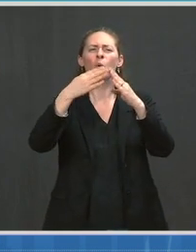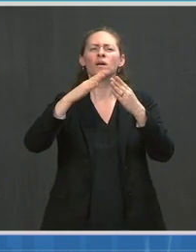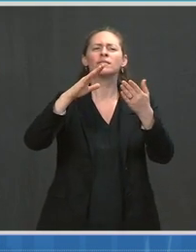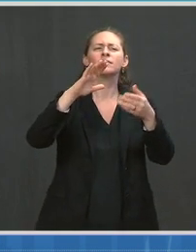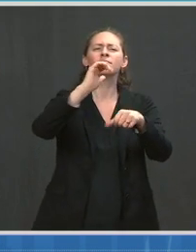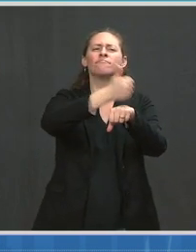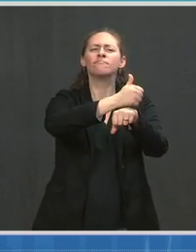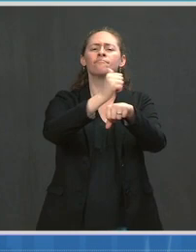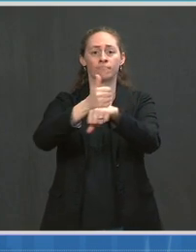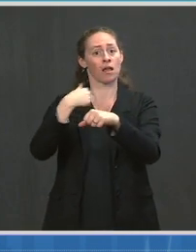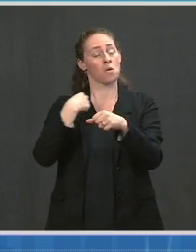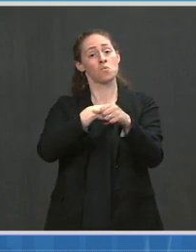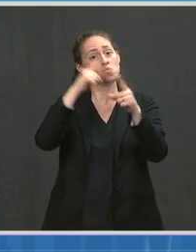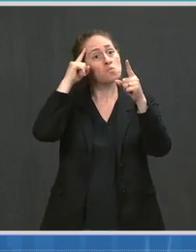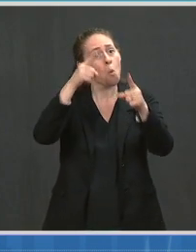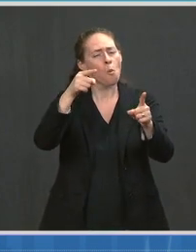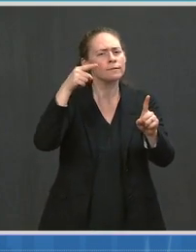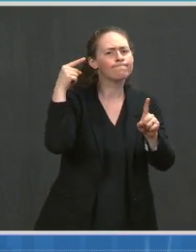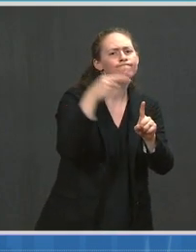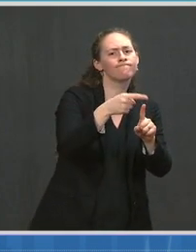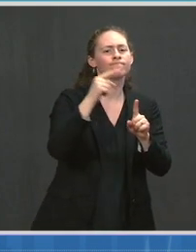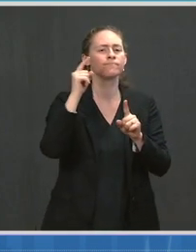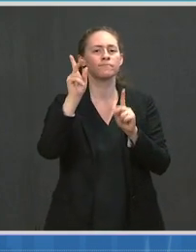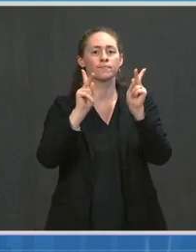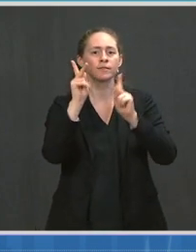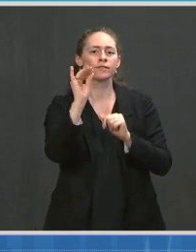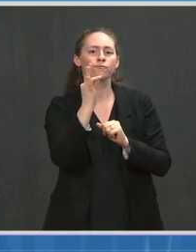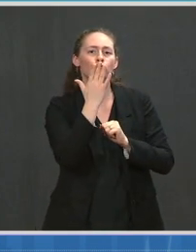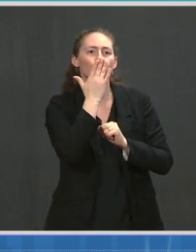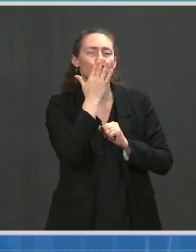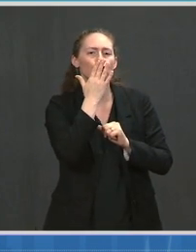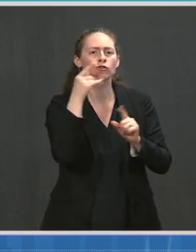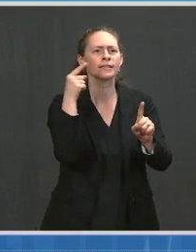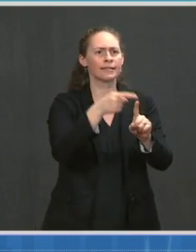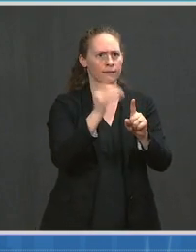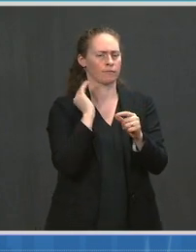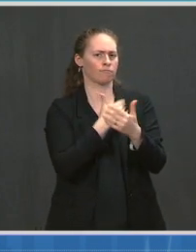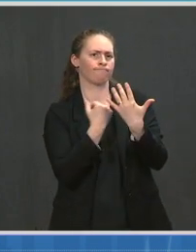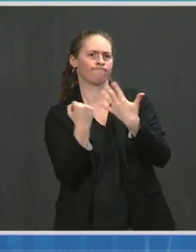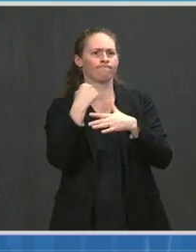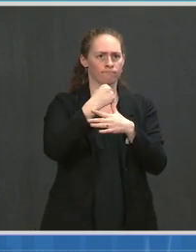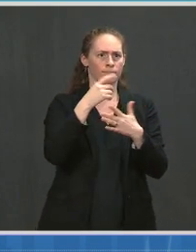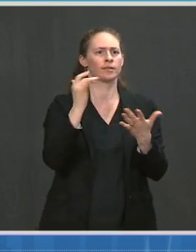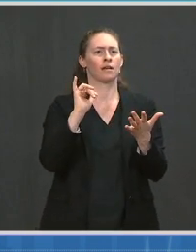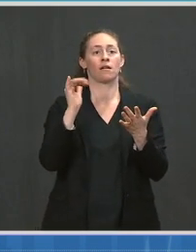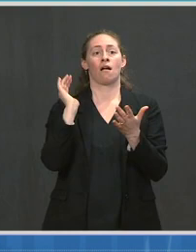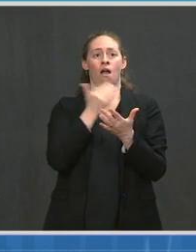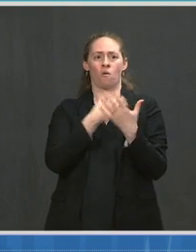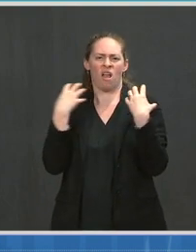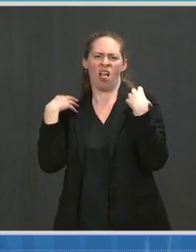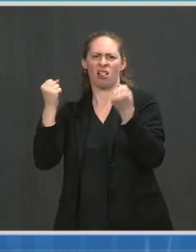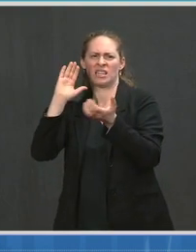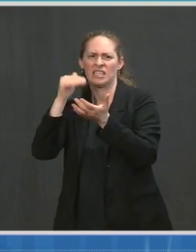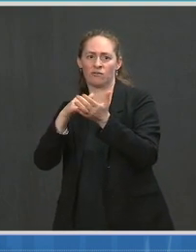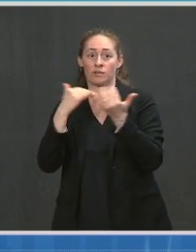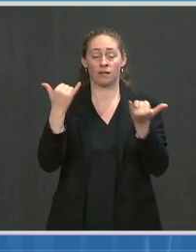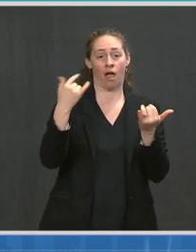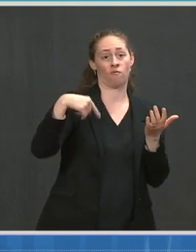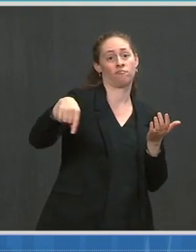In addition to pharmacies and community health centers, there are over 650 federally-supported community vaccination sites across the country.